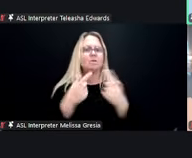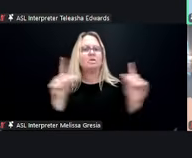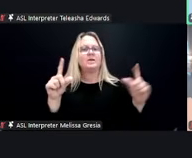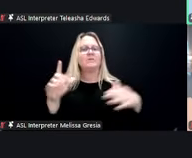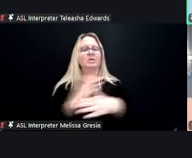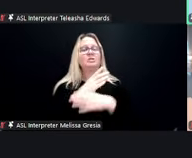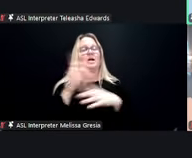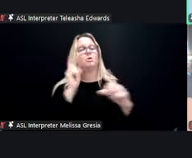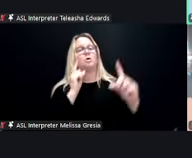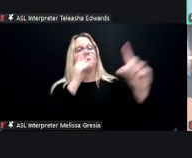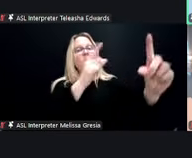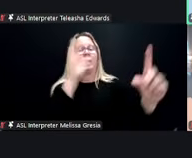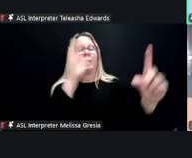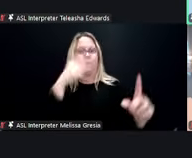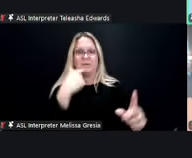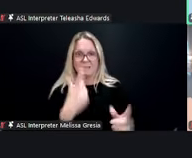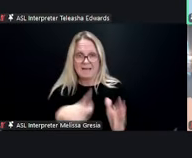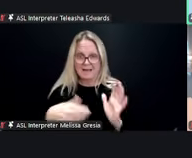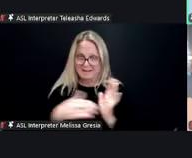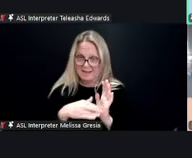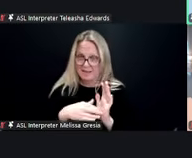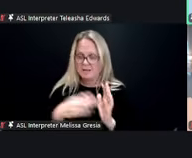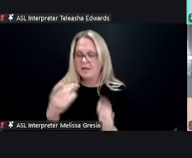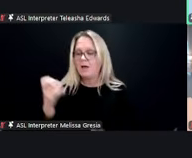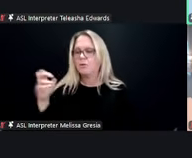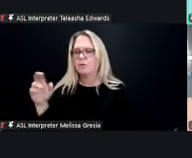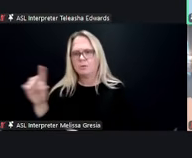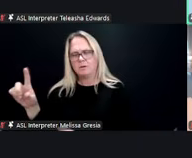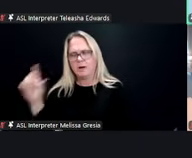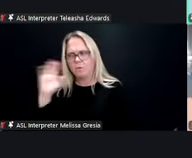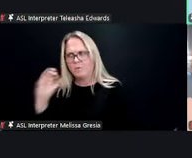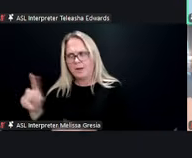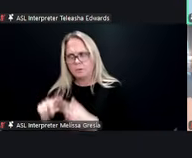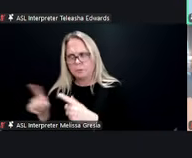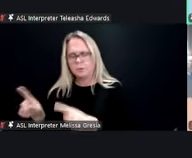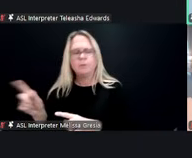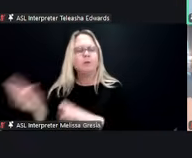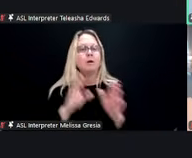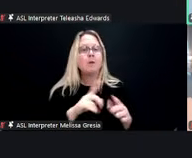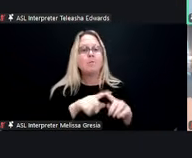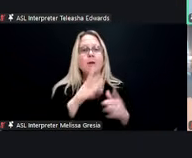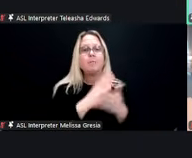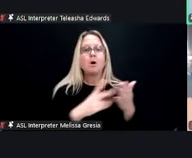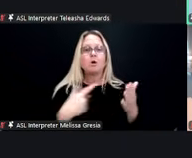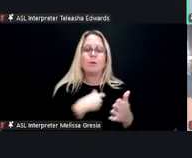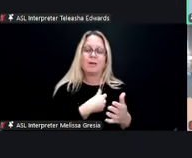will say this and then come back to you, Heather. Um part of what we believe is essential for